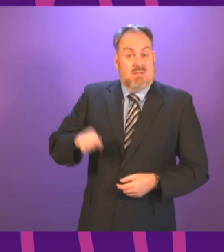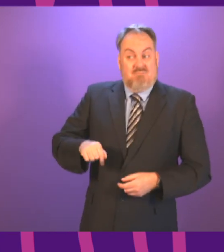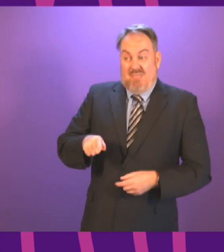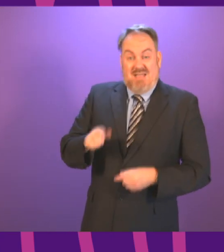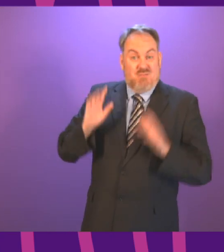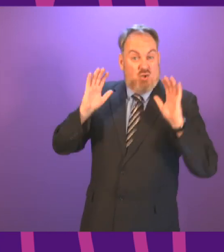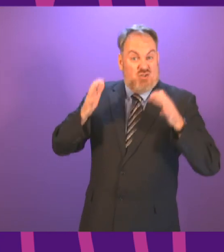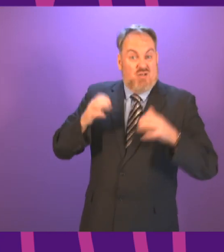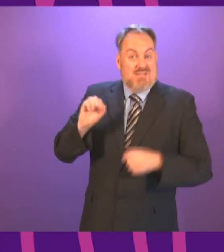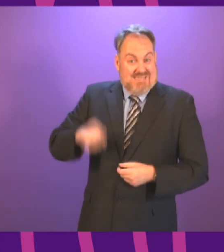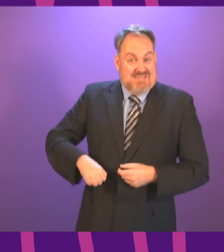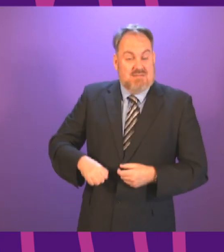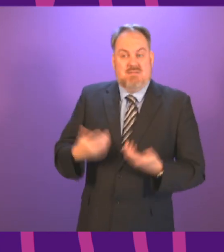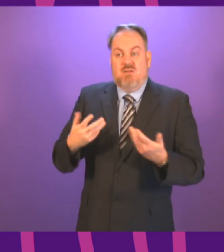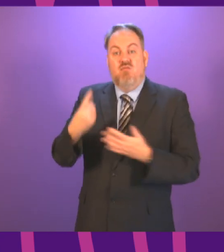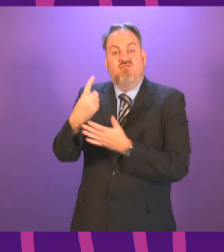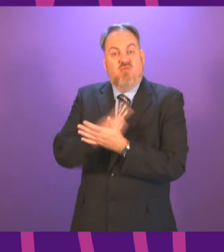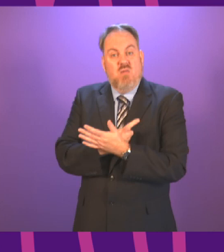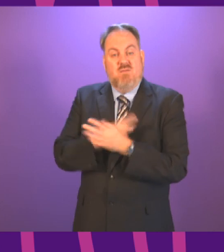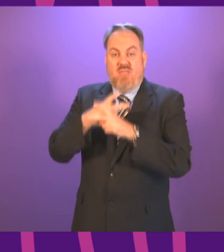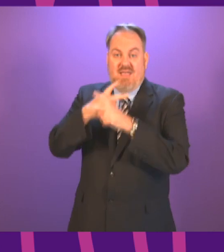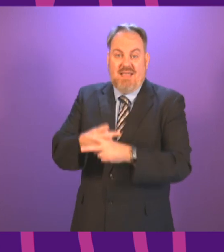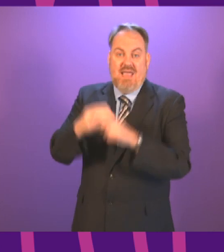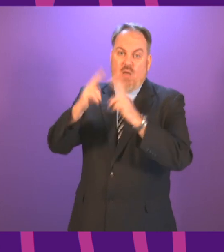always at the forefront of our minds. Decisions on restrictions around care homes have been